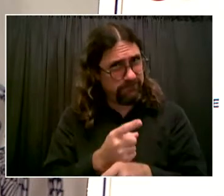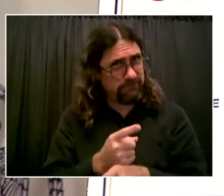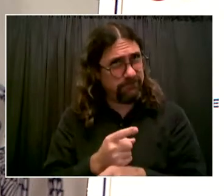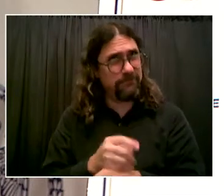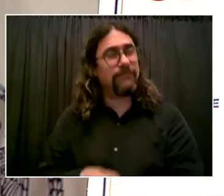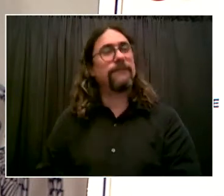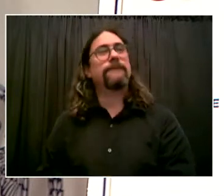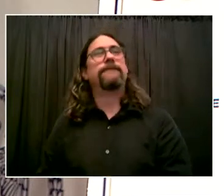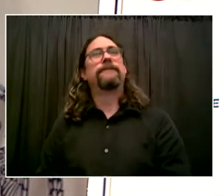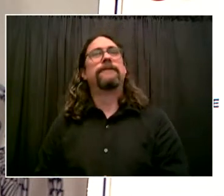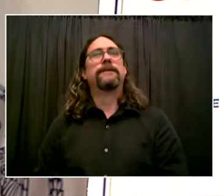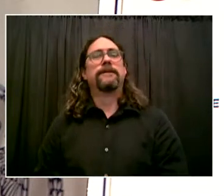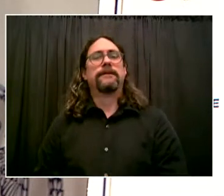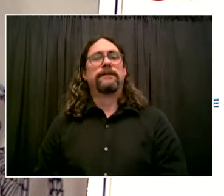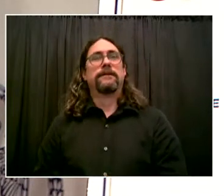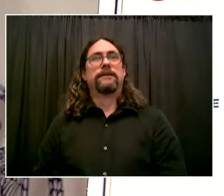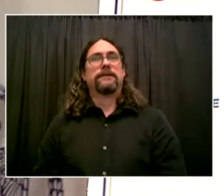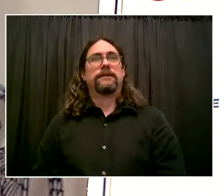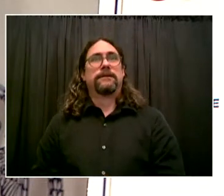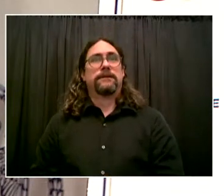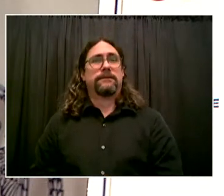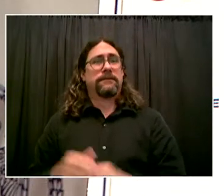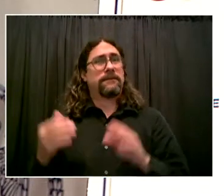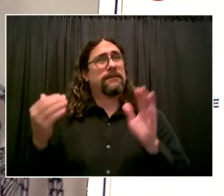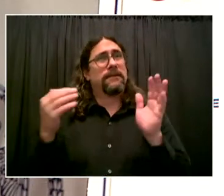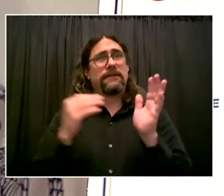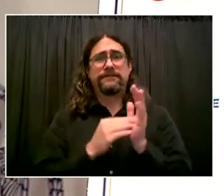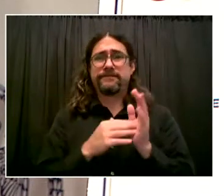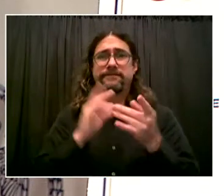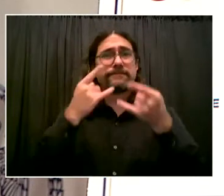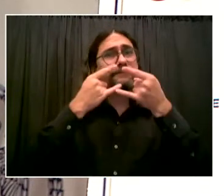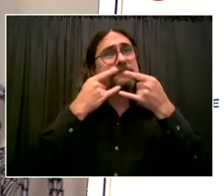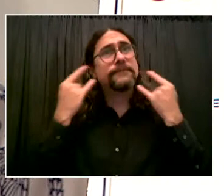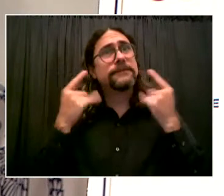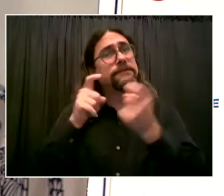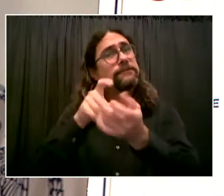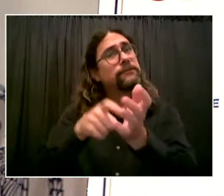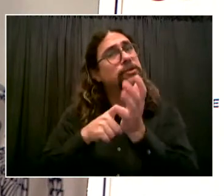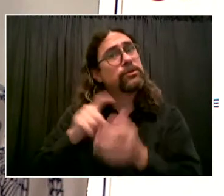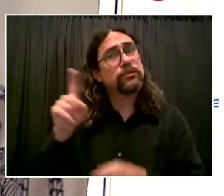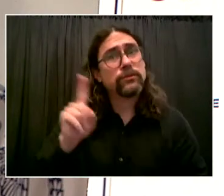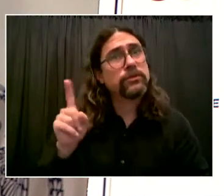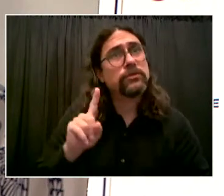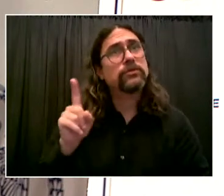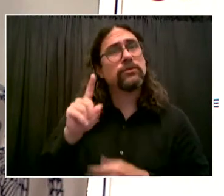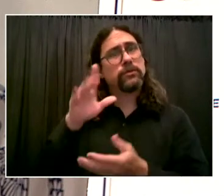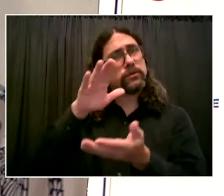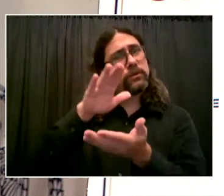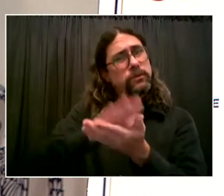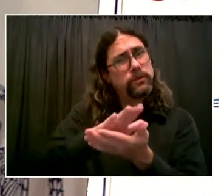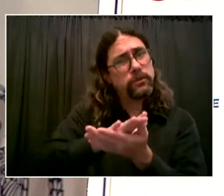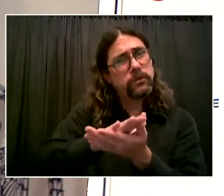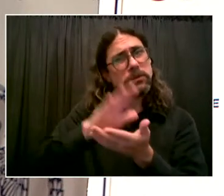TALKED ABOUT THE REQUIREMENTS, IF YOU'RE IN A SCHOOL, KIDS IN